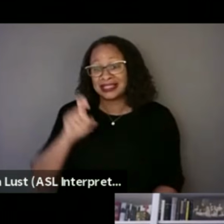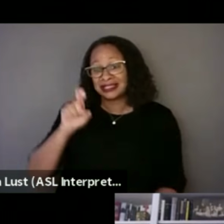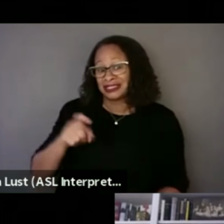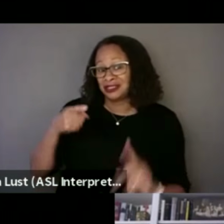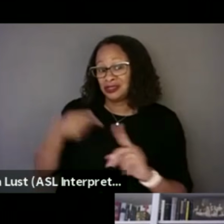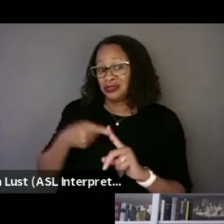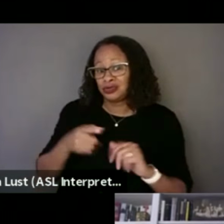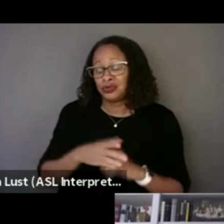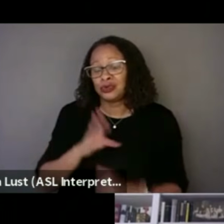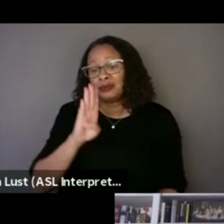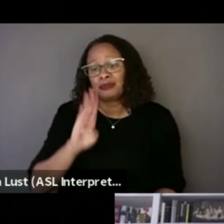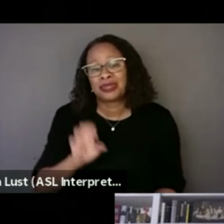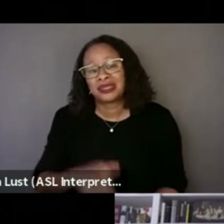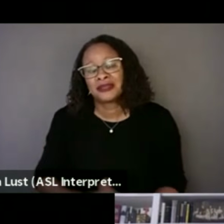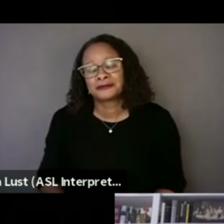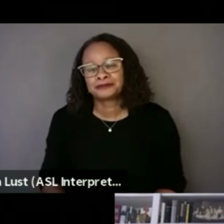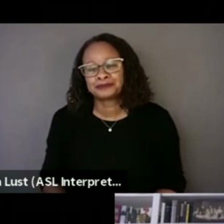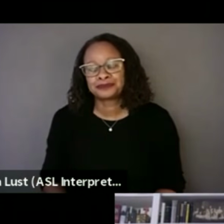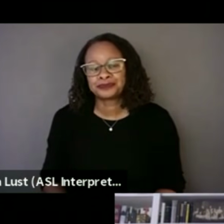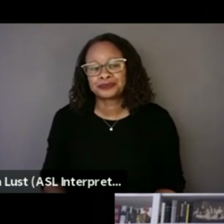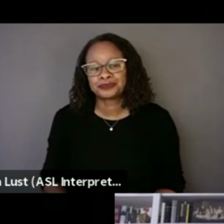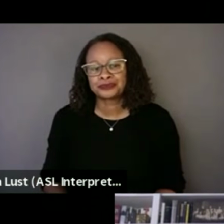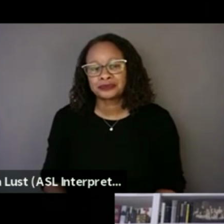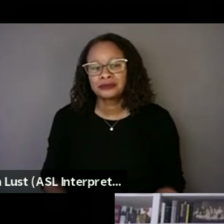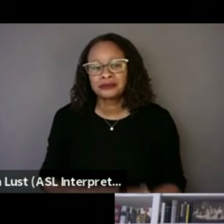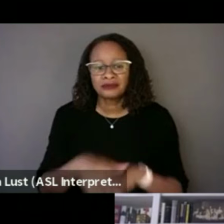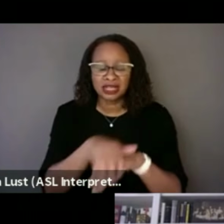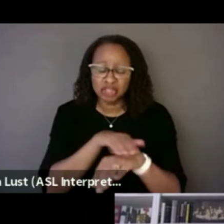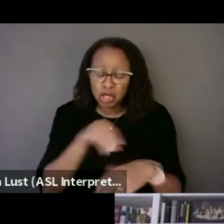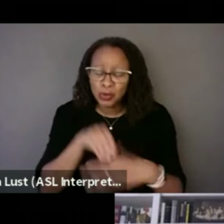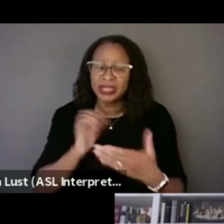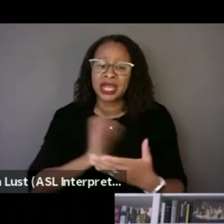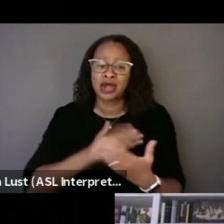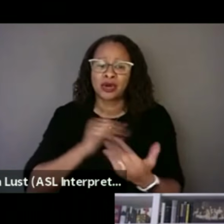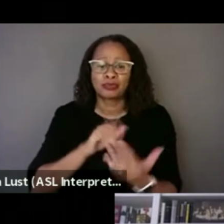be slow in our approach and respectful, you know?